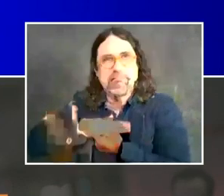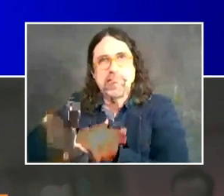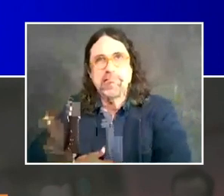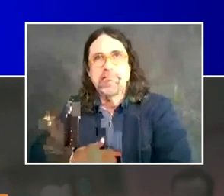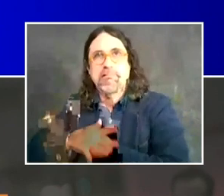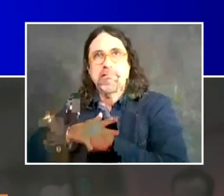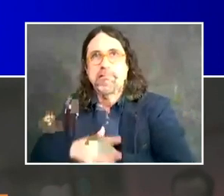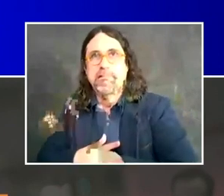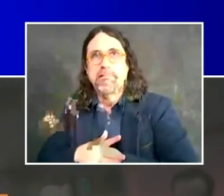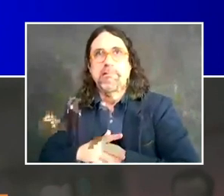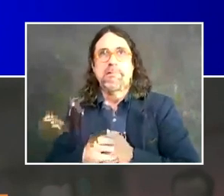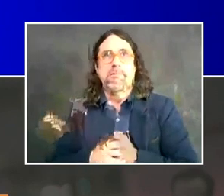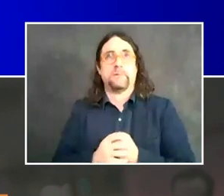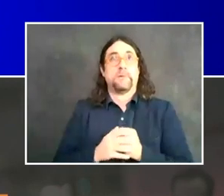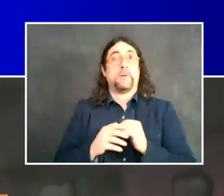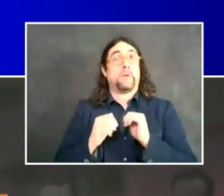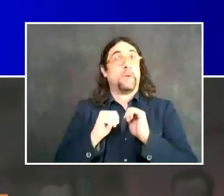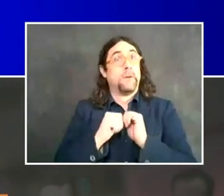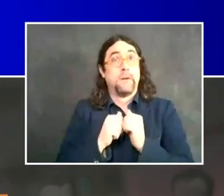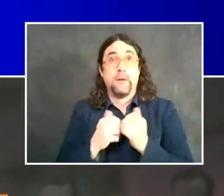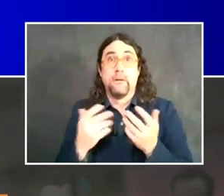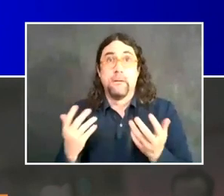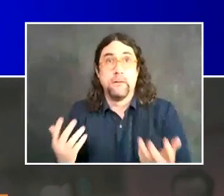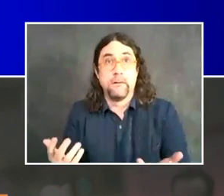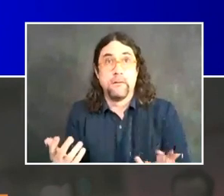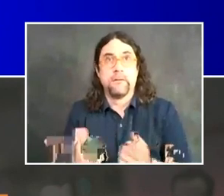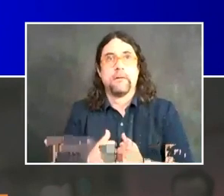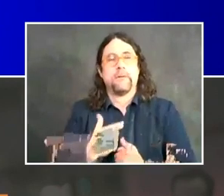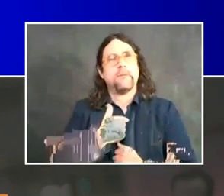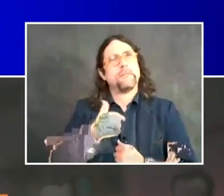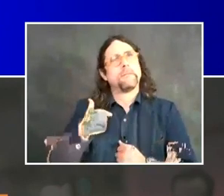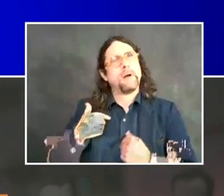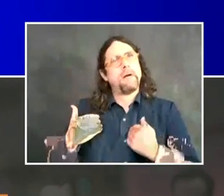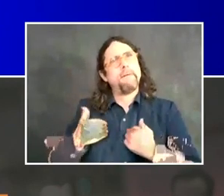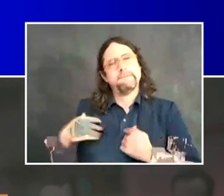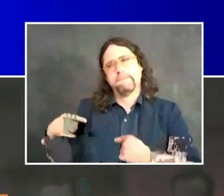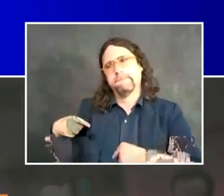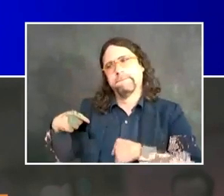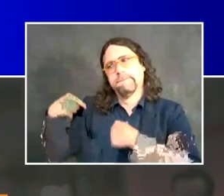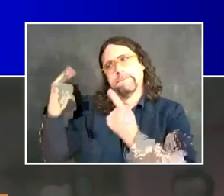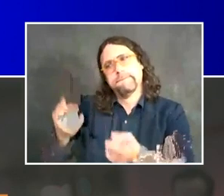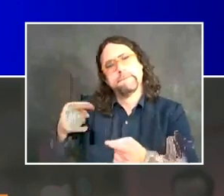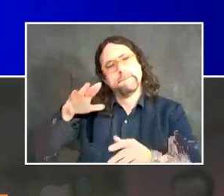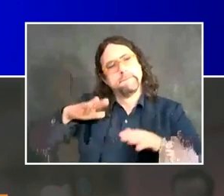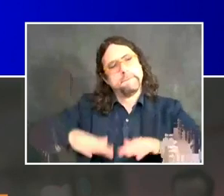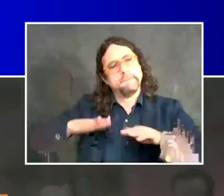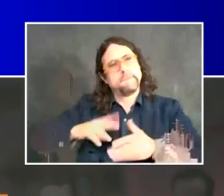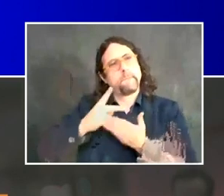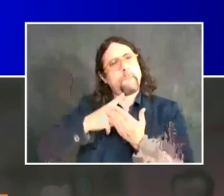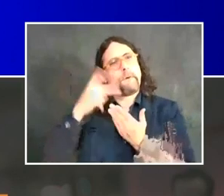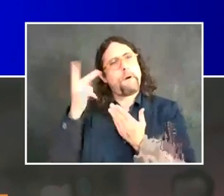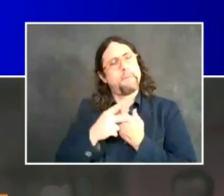NOTION FOR THIS ADMINISTRATION AND THE LAST SIX YEARS.